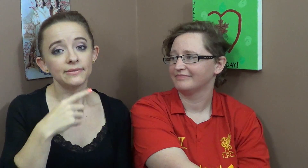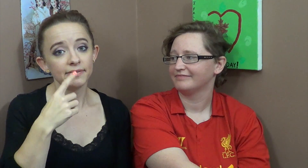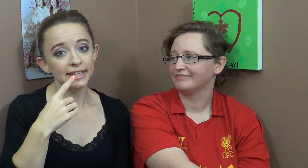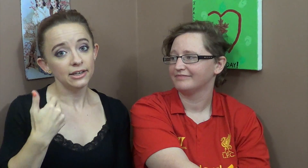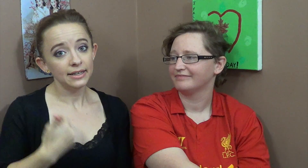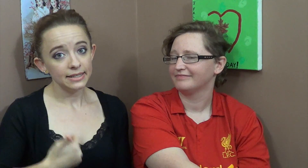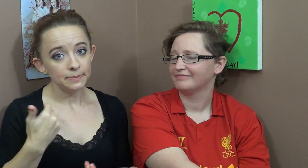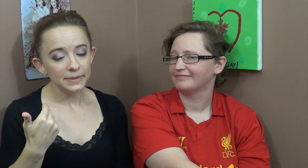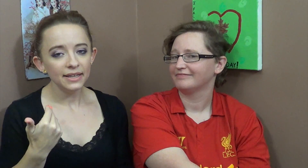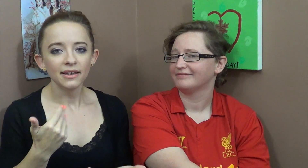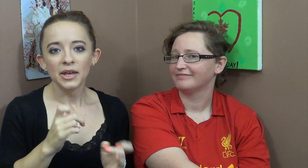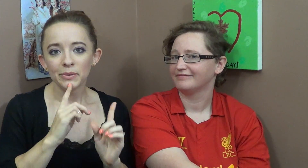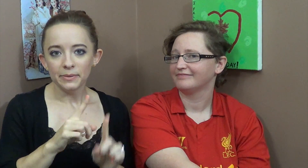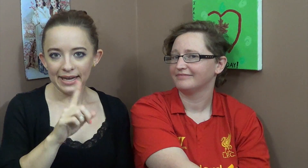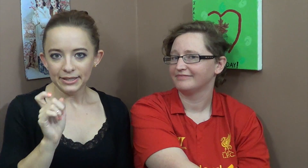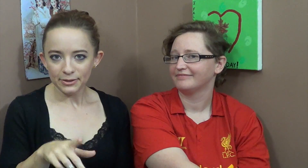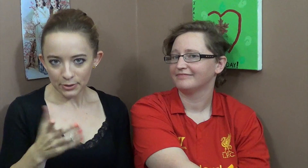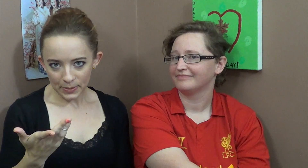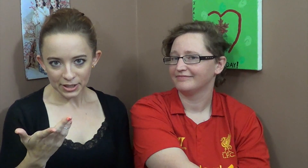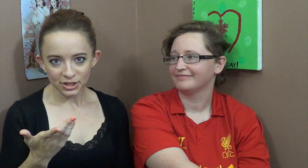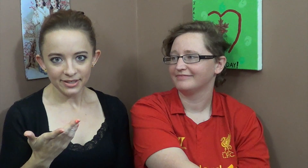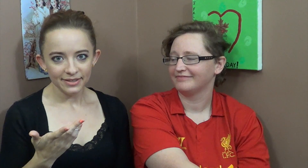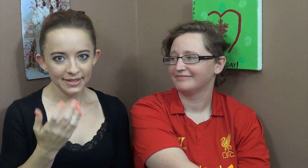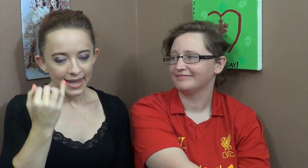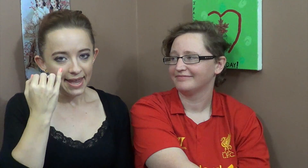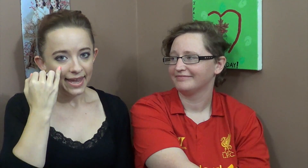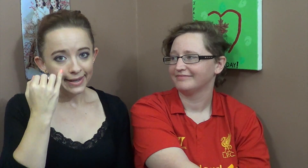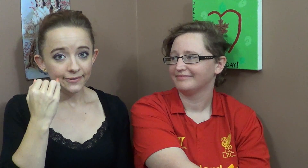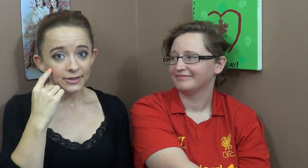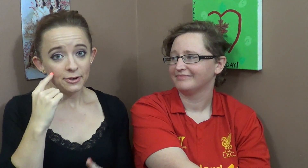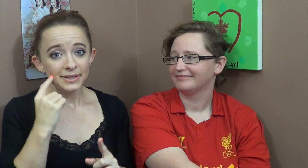perspective of a hearing as me. We will answer your questions and if